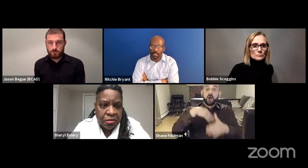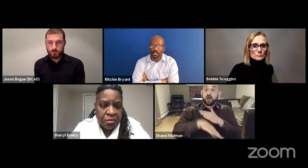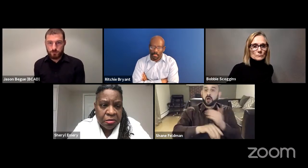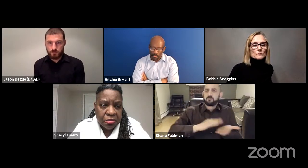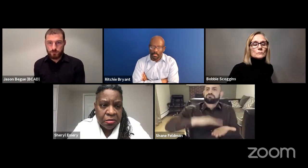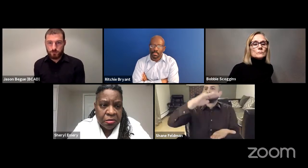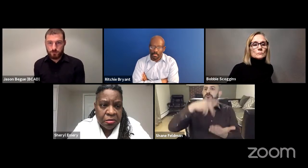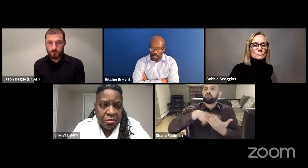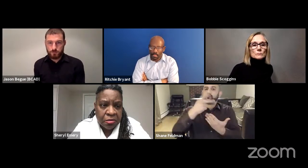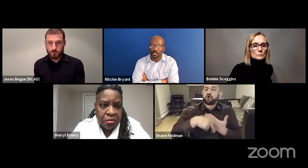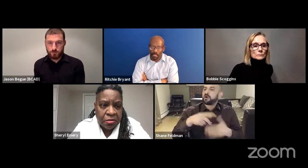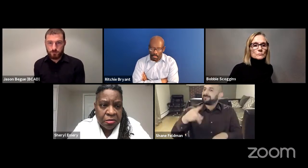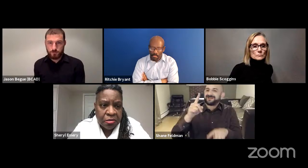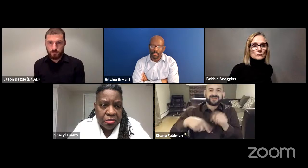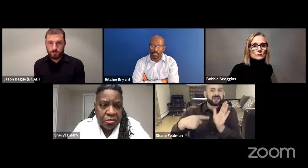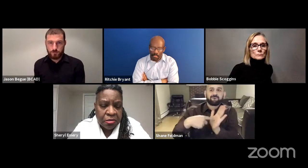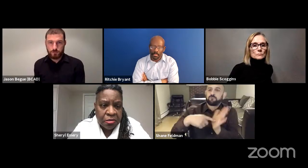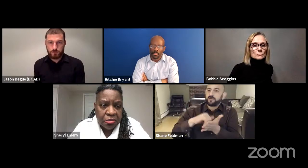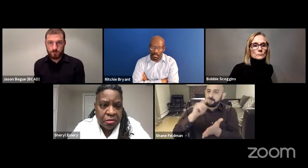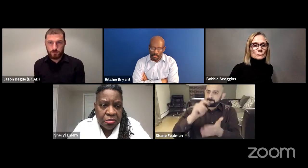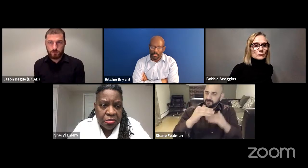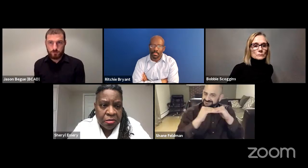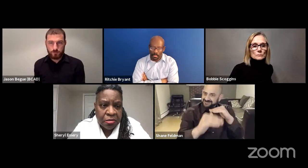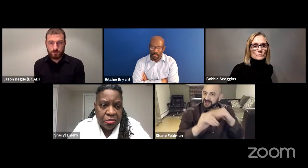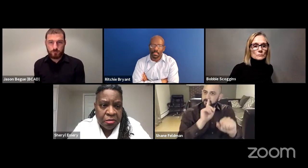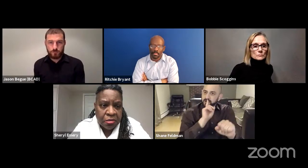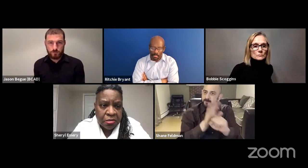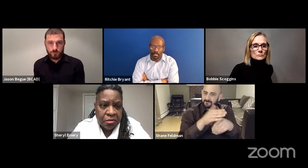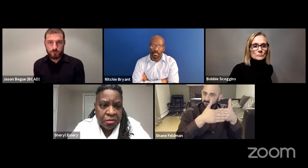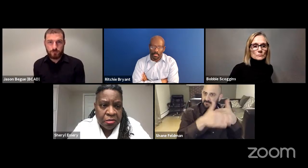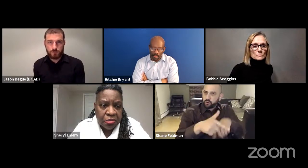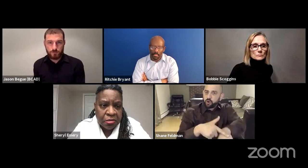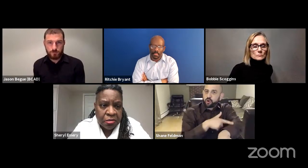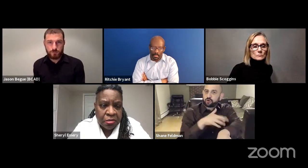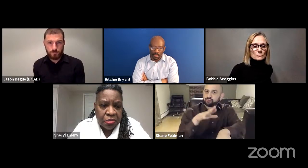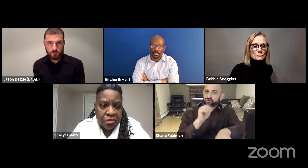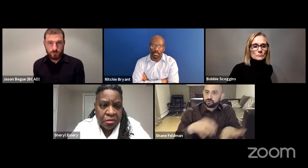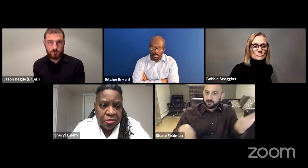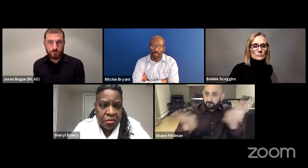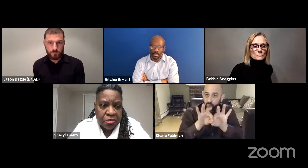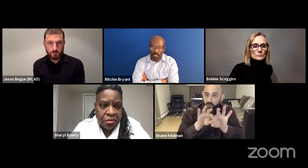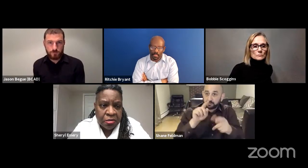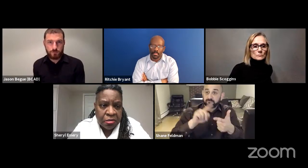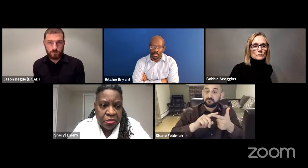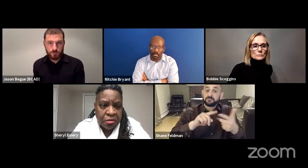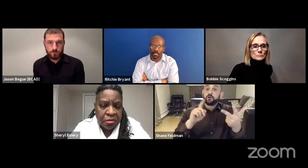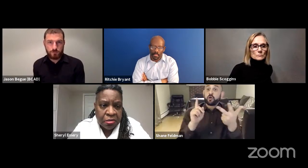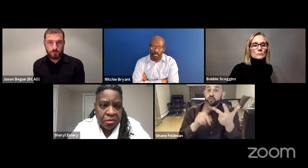will the funding increase or decrease? We want stability. We want a long‑term commitment